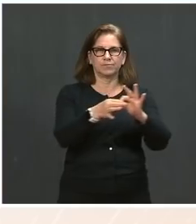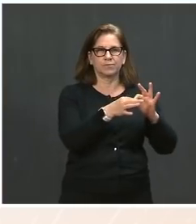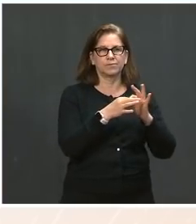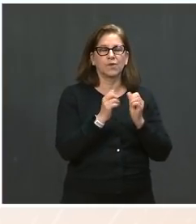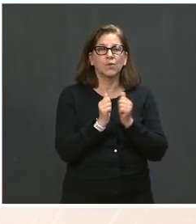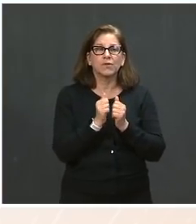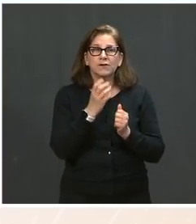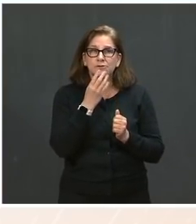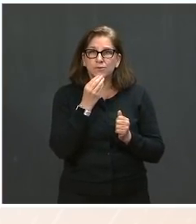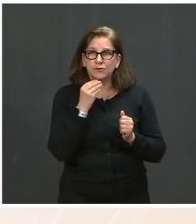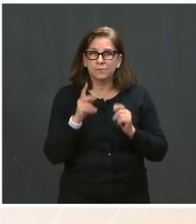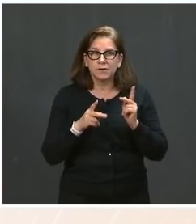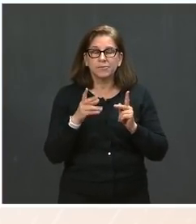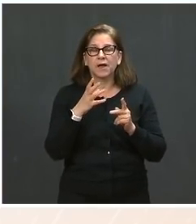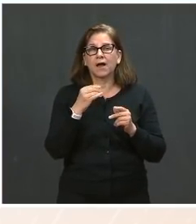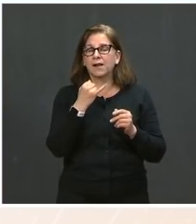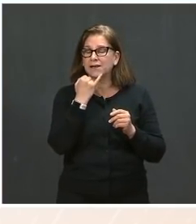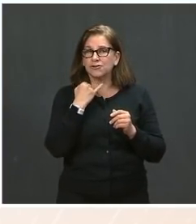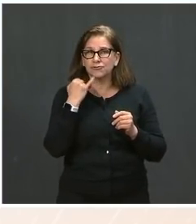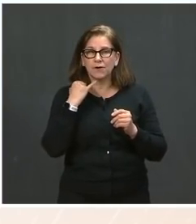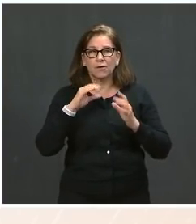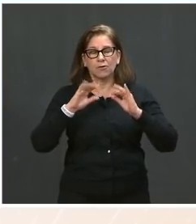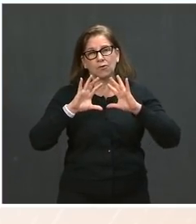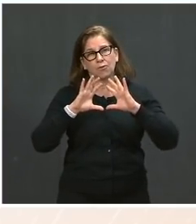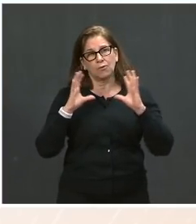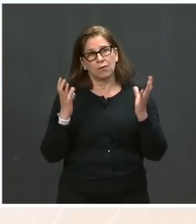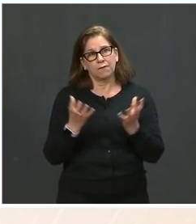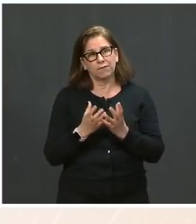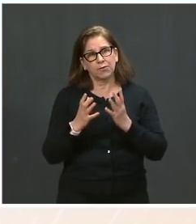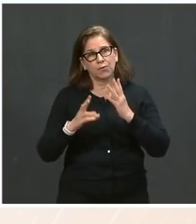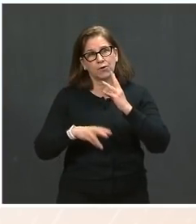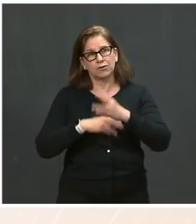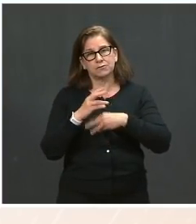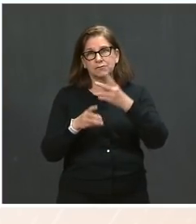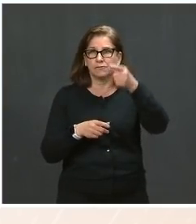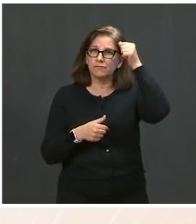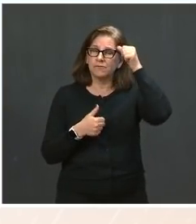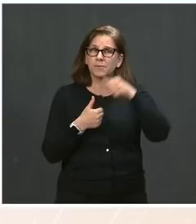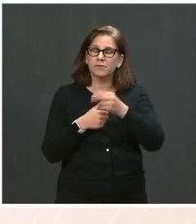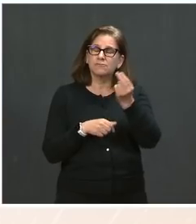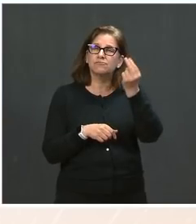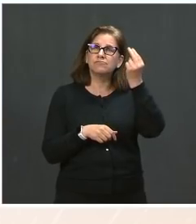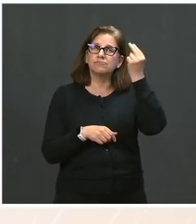and to remembering the horrors of the Holocaust. An estimated 6 million Jews perished alongside